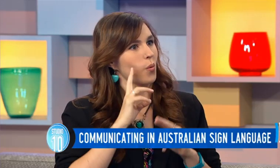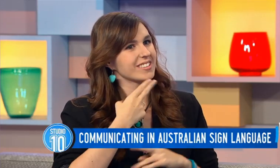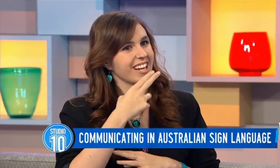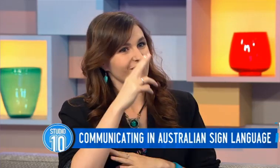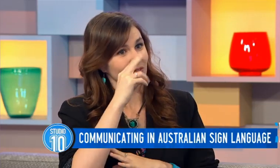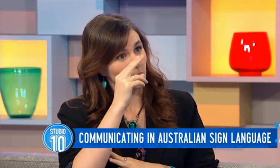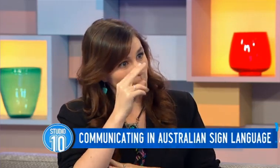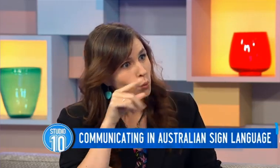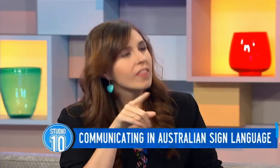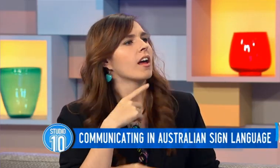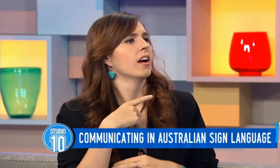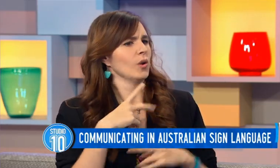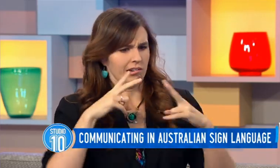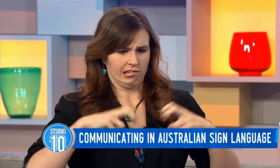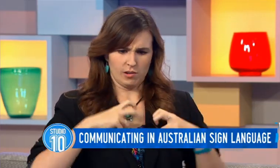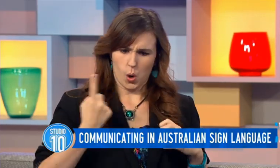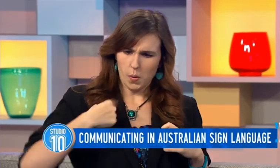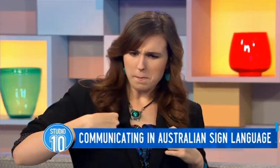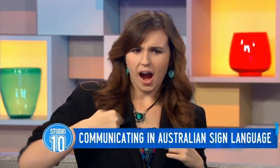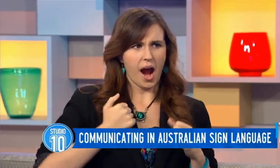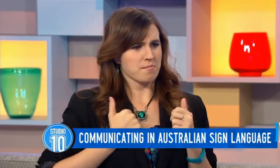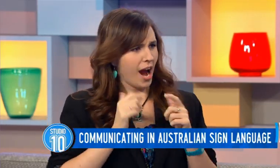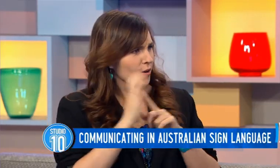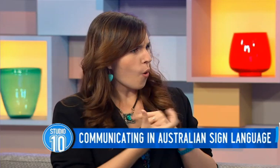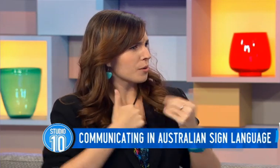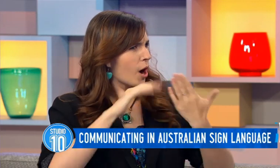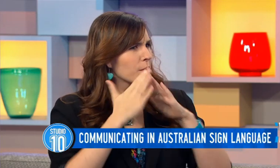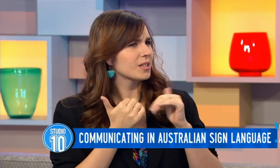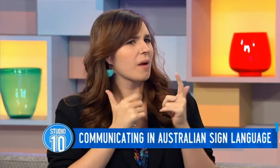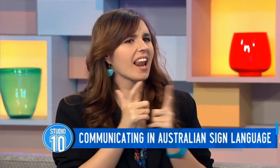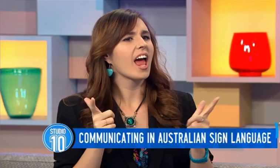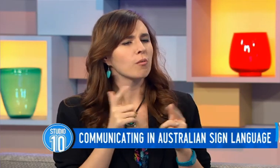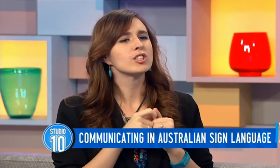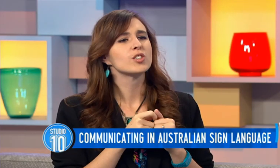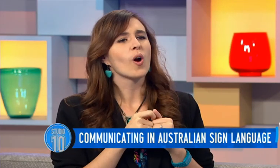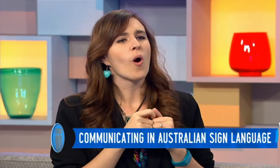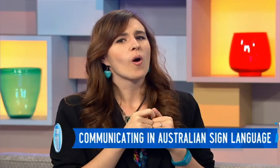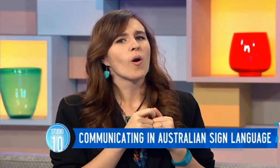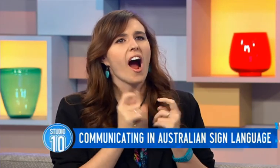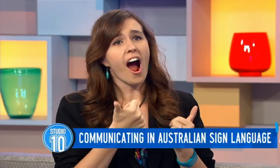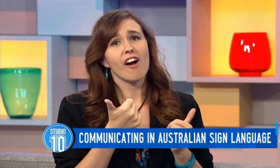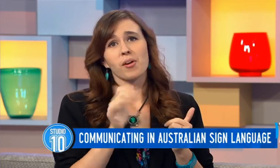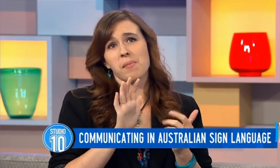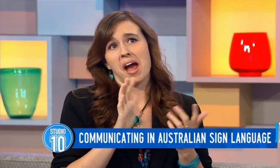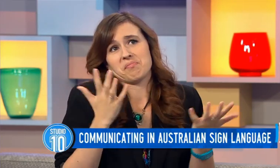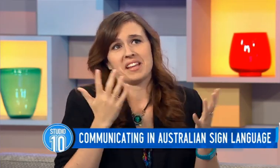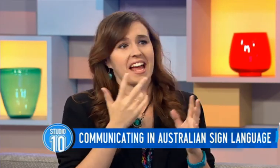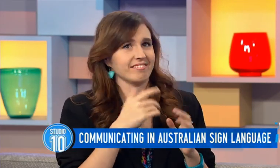a leadership program in Europe for a year for deaf youth and I was thinking a lot about 'Who am I?', What's my community, what's my culture, what's my language